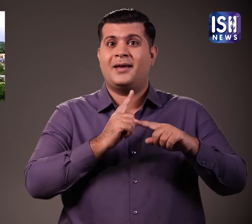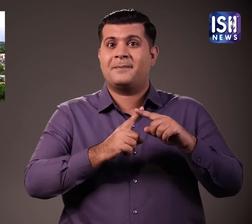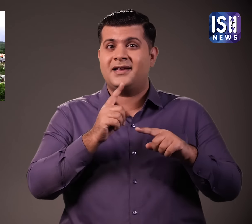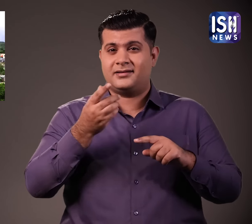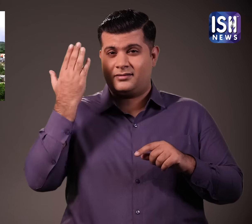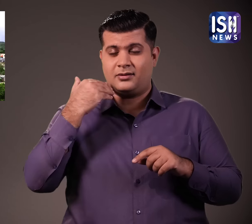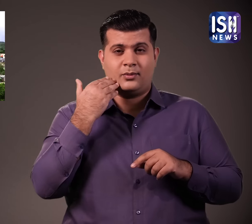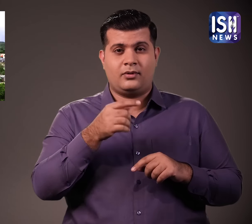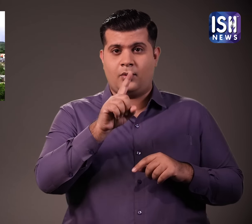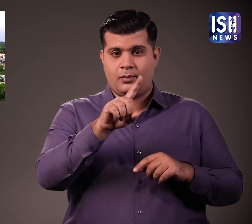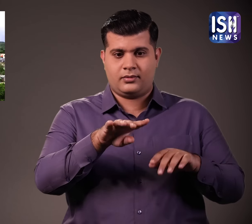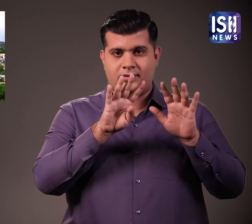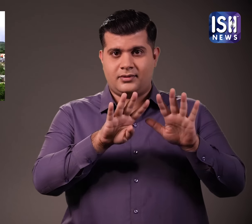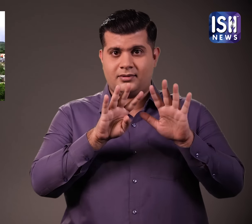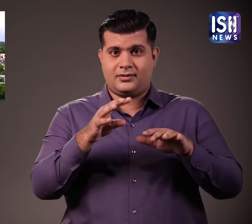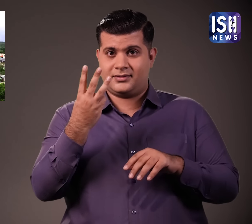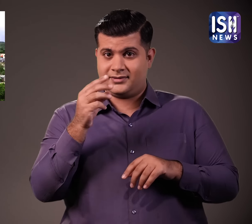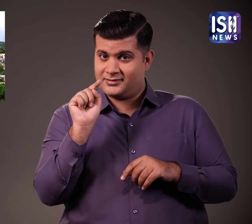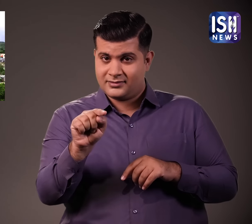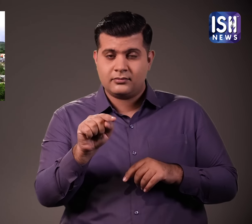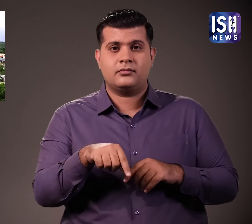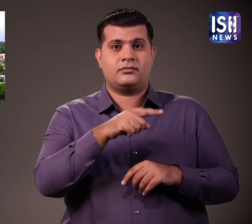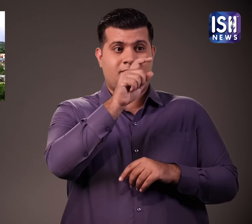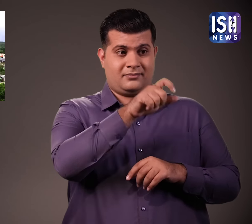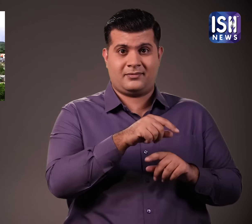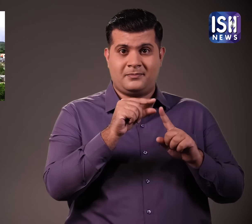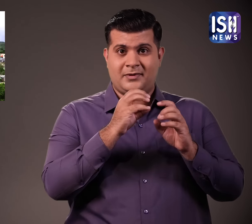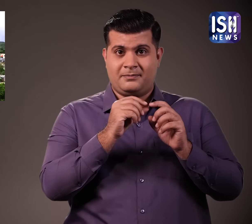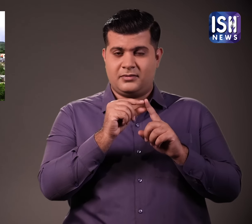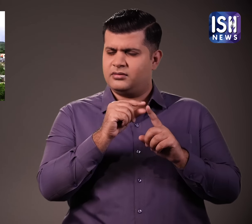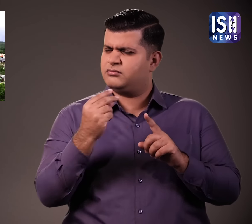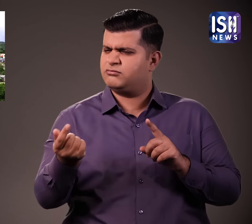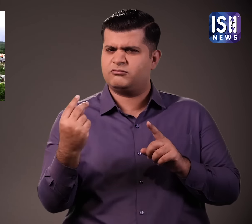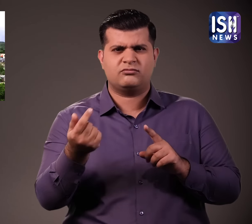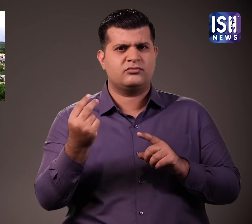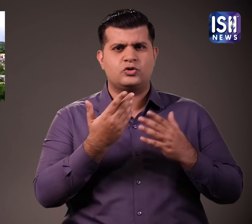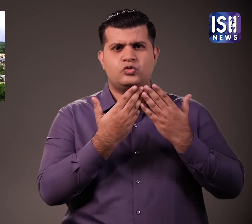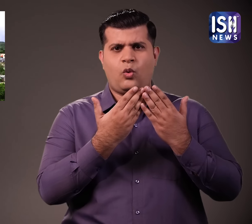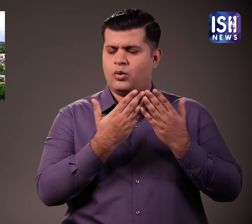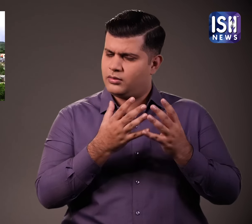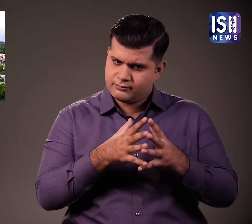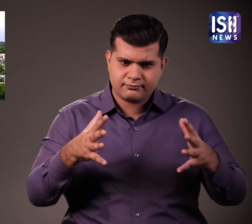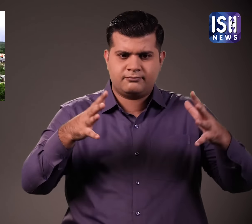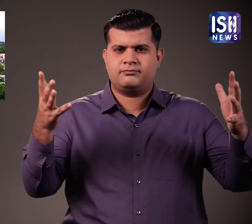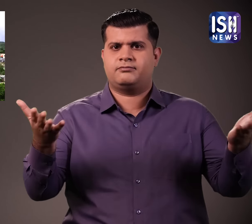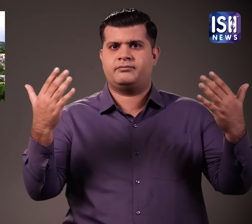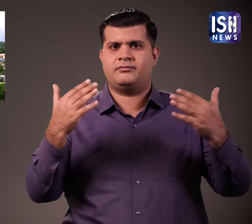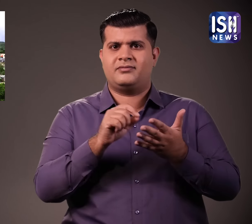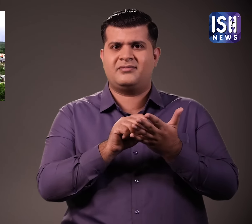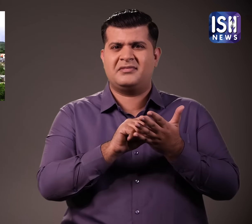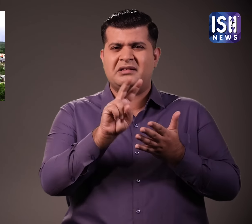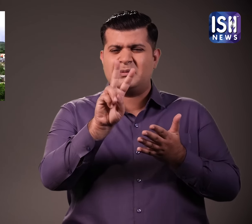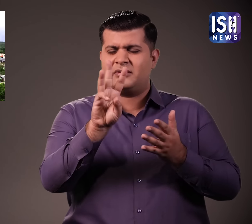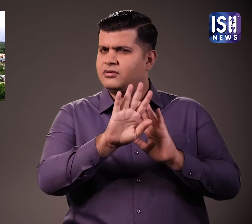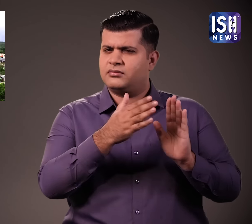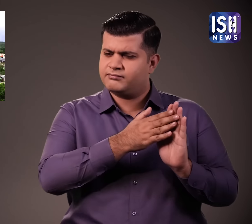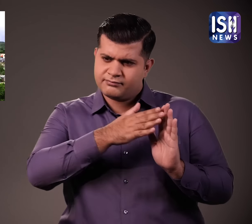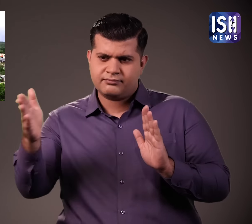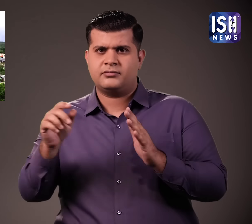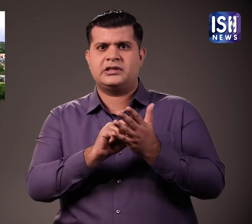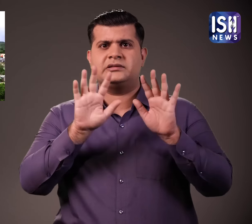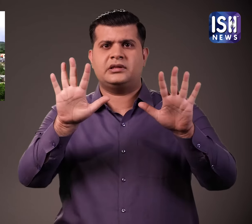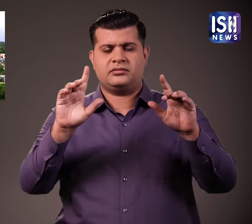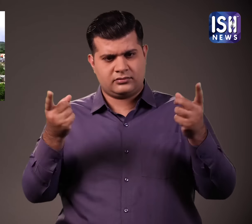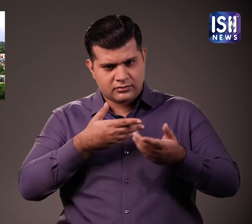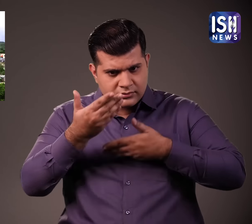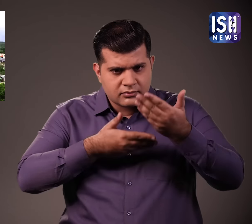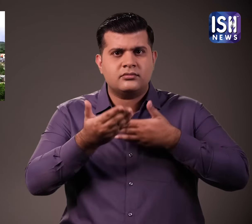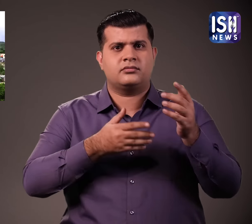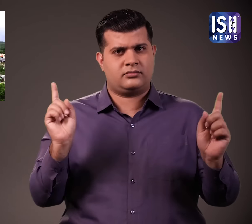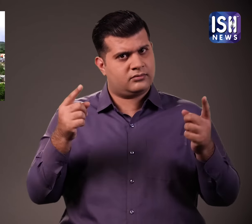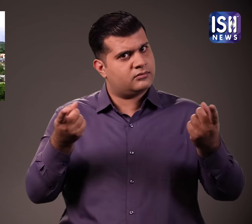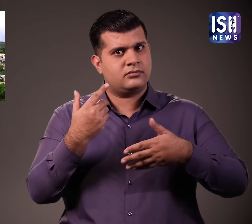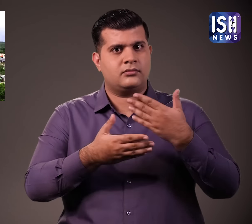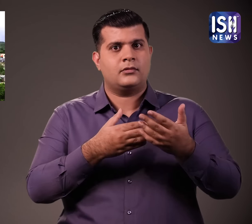By 1993, Pawar had expanded the local school up to class 10.